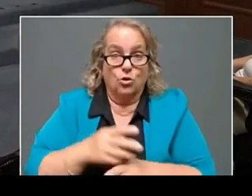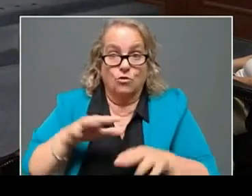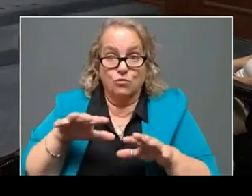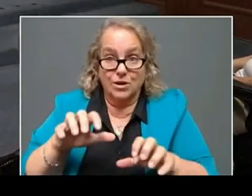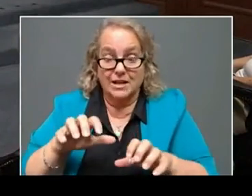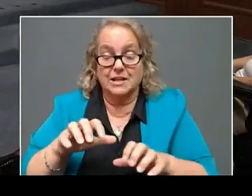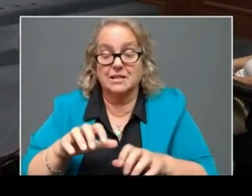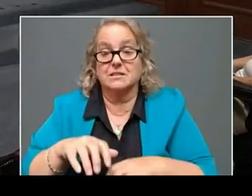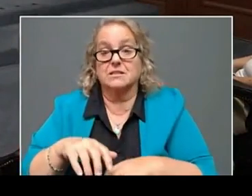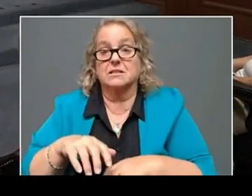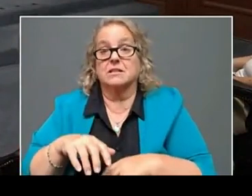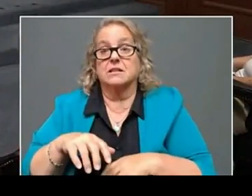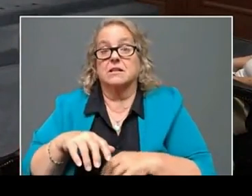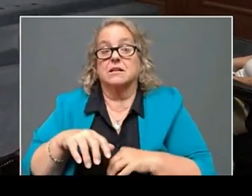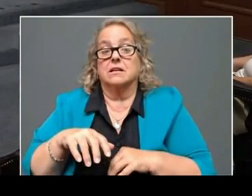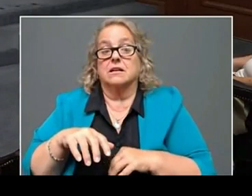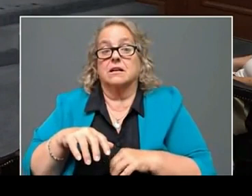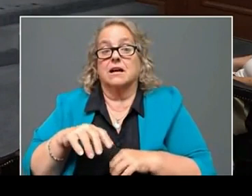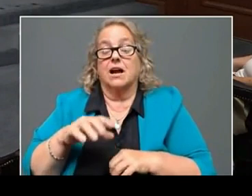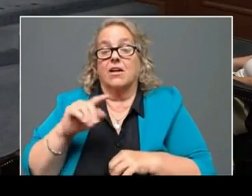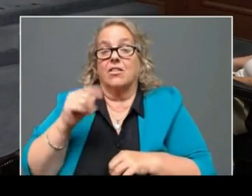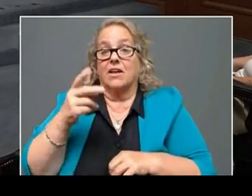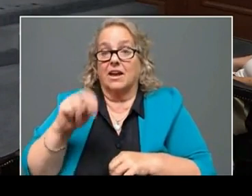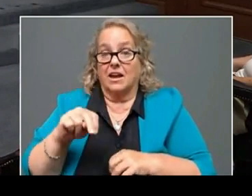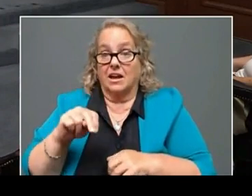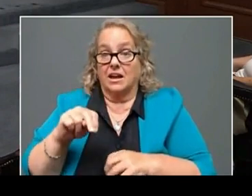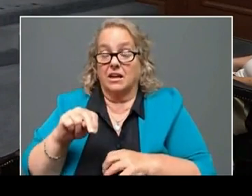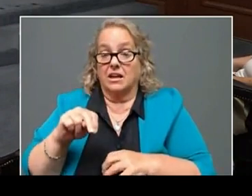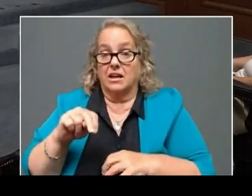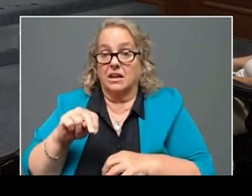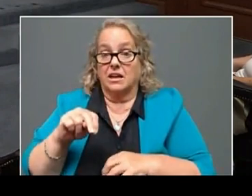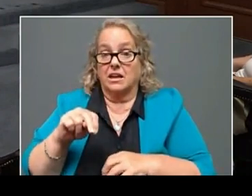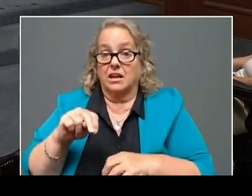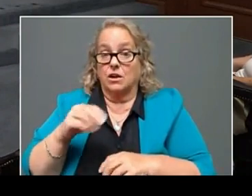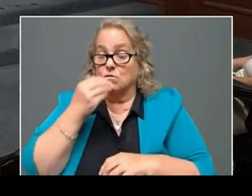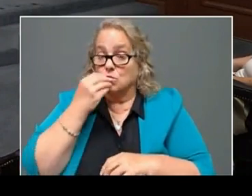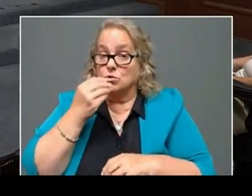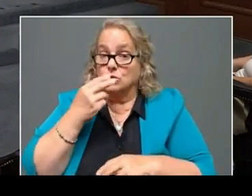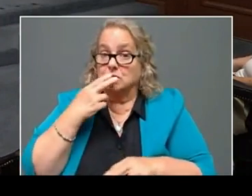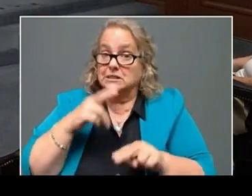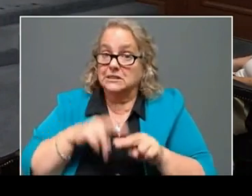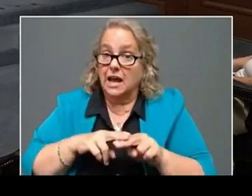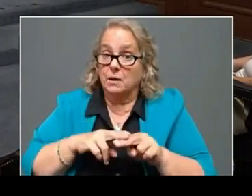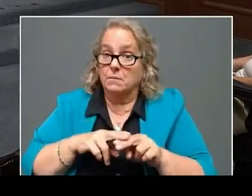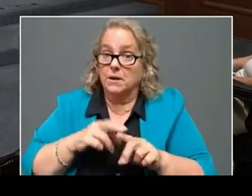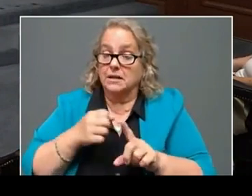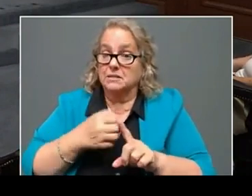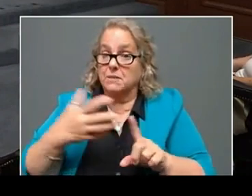so to speak, and then also the food stamp expansion etcetera etcetera. How